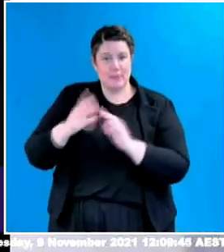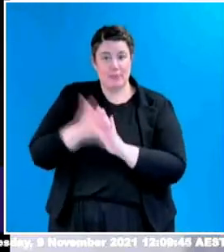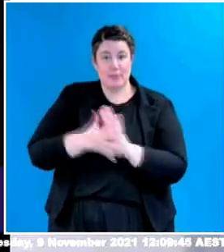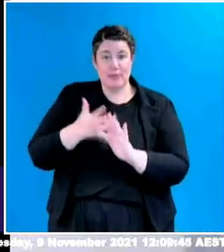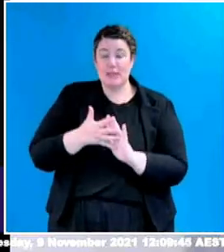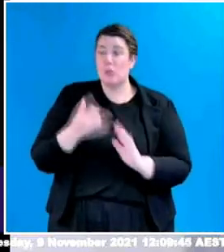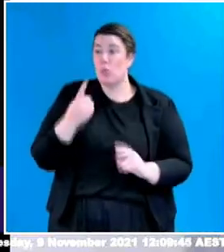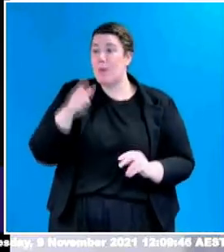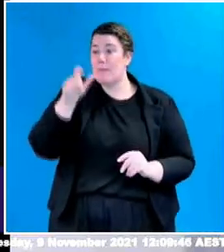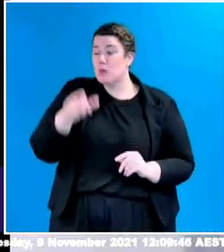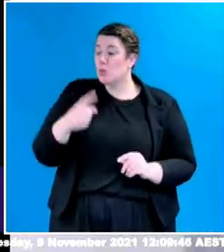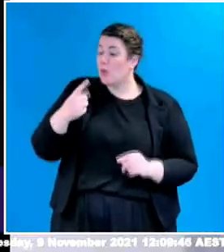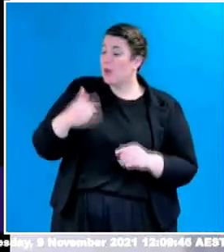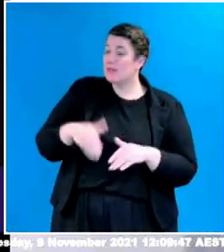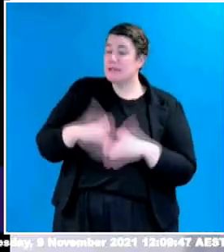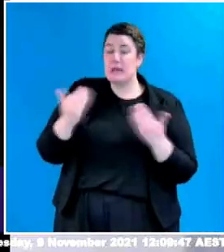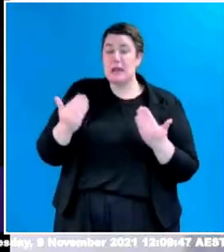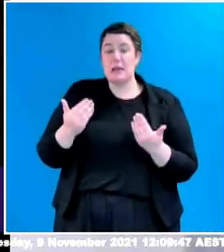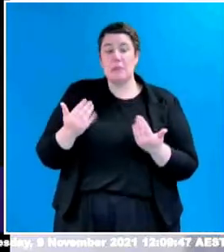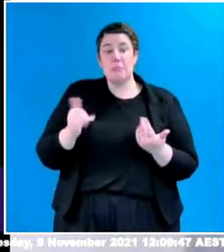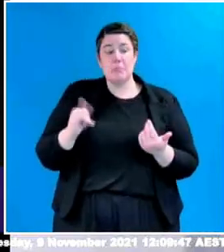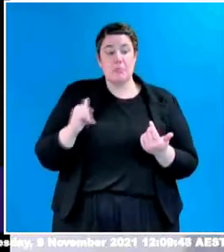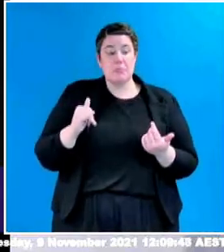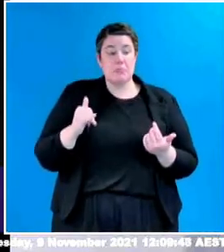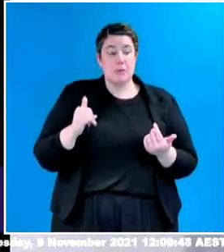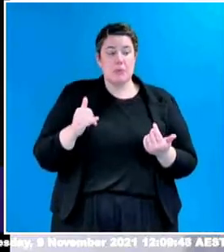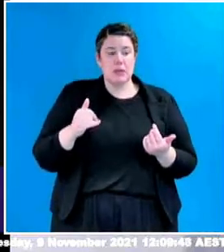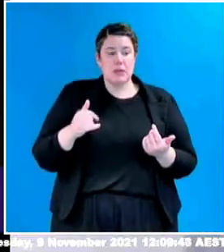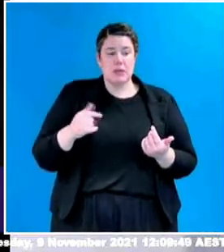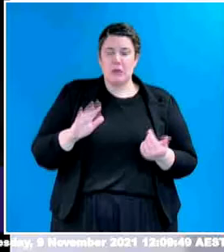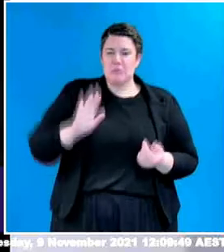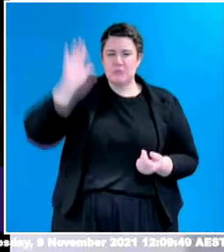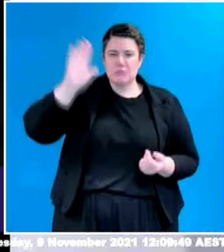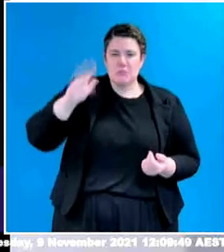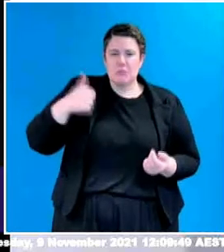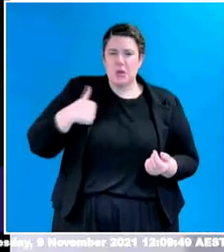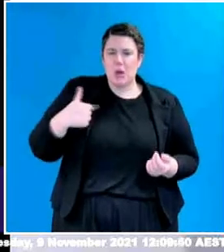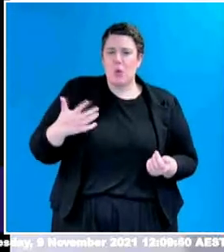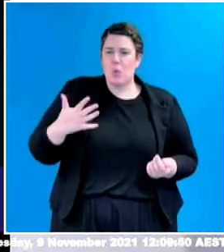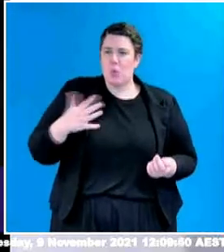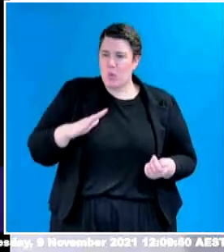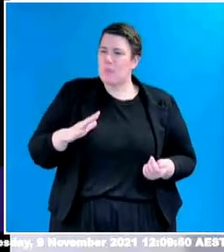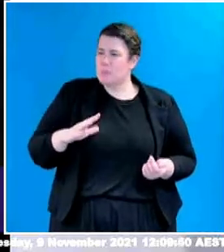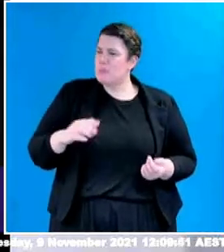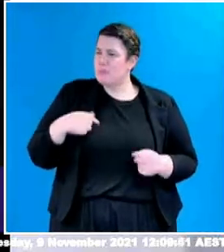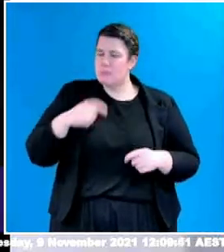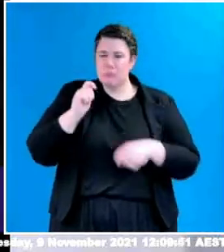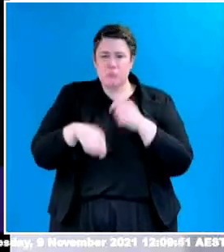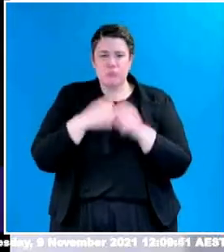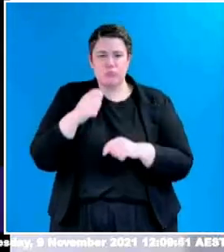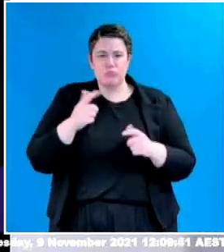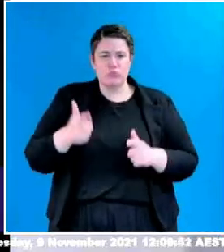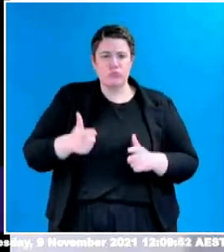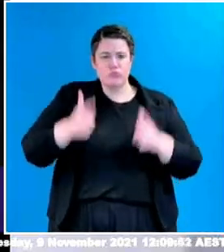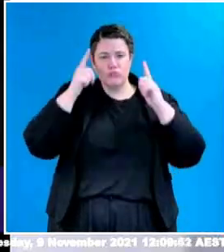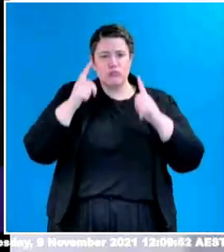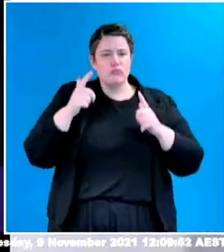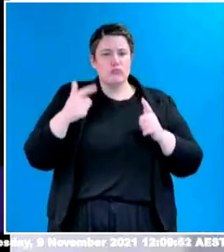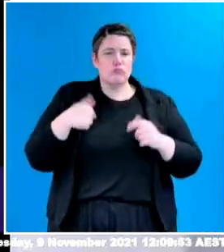one day --- as somebody did yesterday, they stick up their hand and think, now is the time I want to start investigating this.